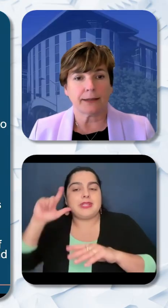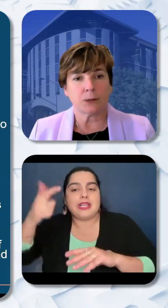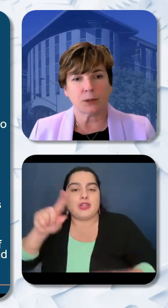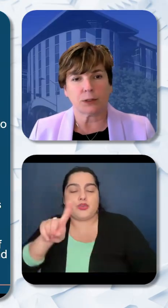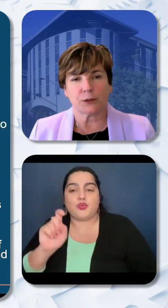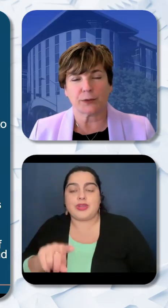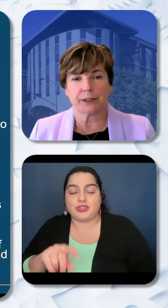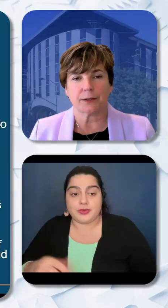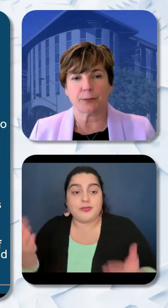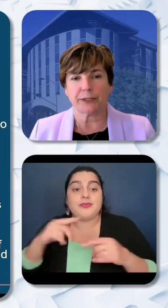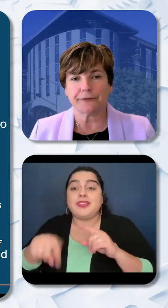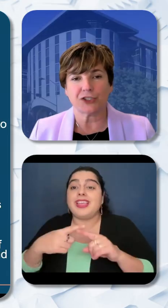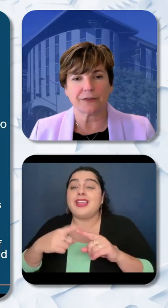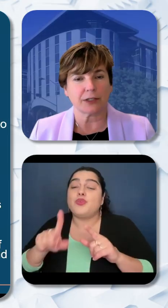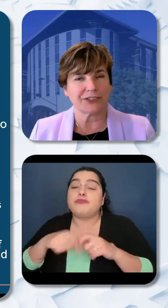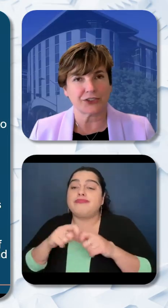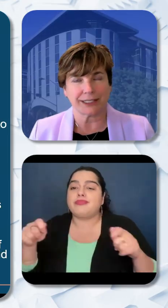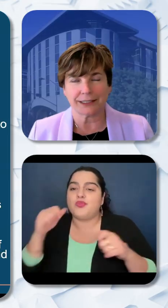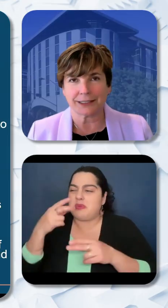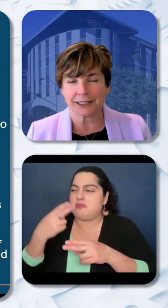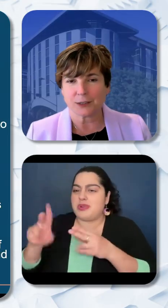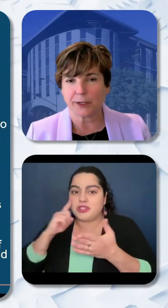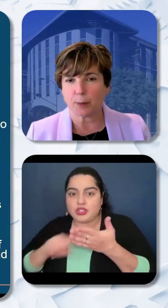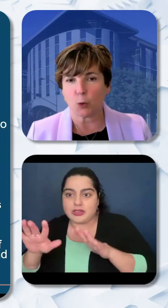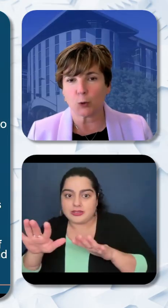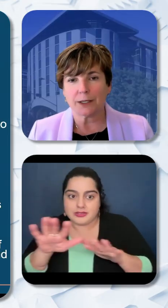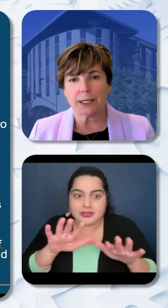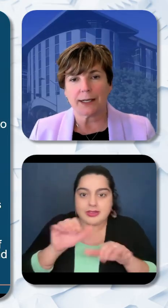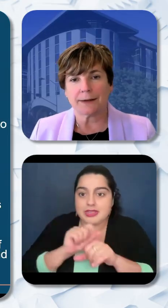And then we'll close with a brief check for understanding, a nice quick poll,